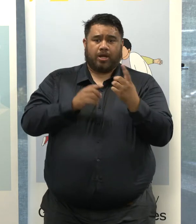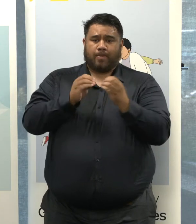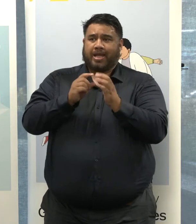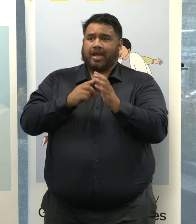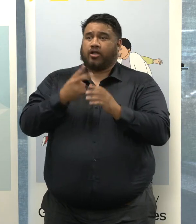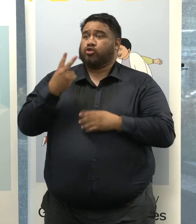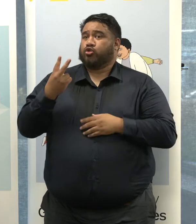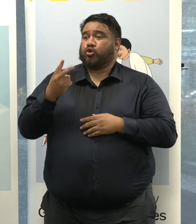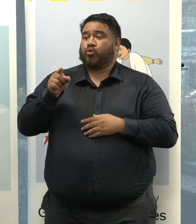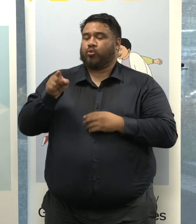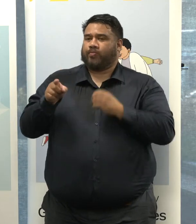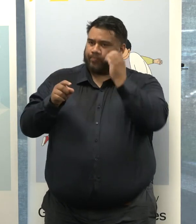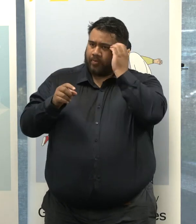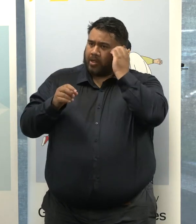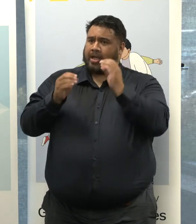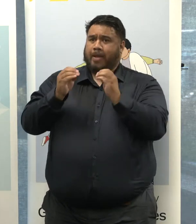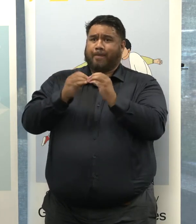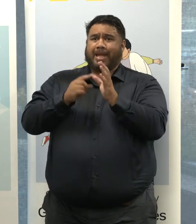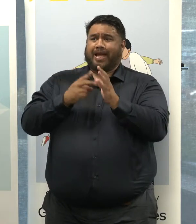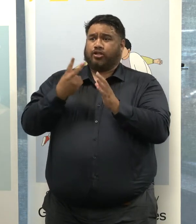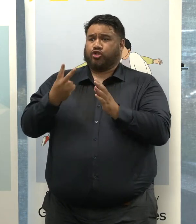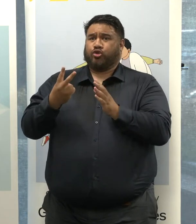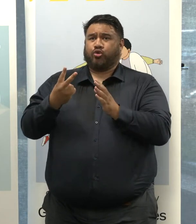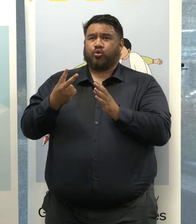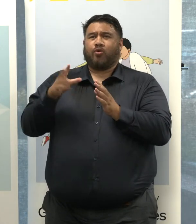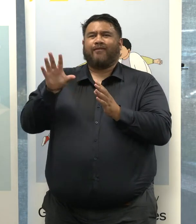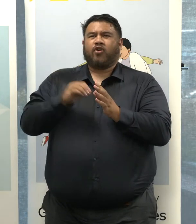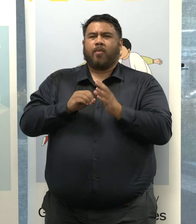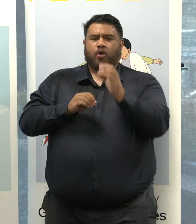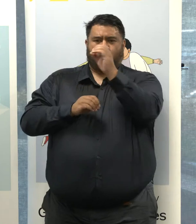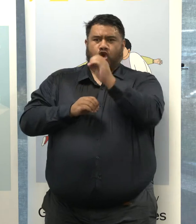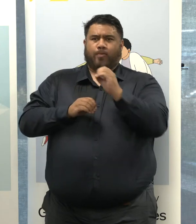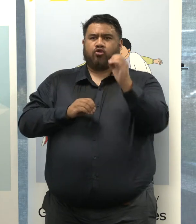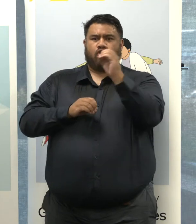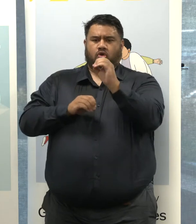Perhaps is still correct to